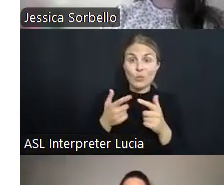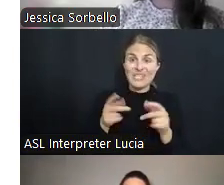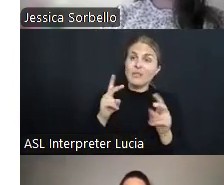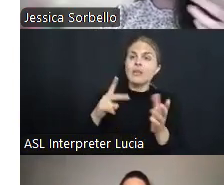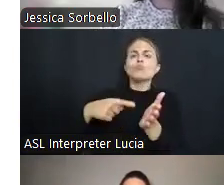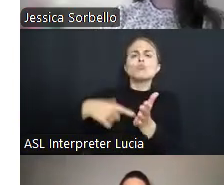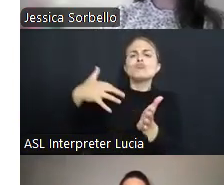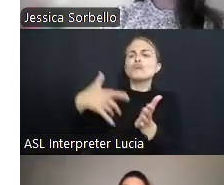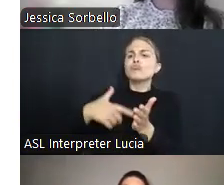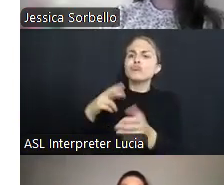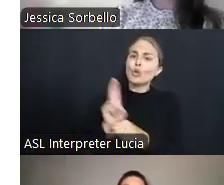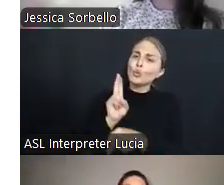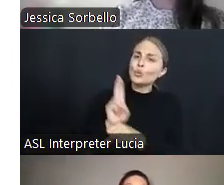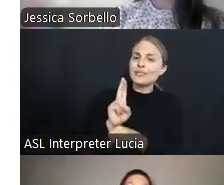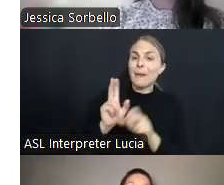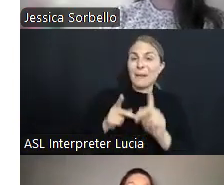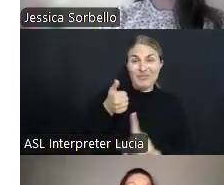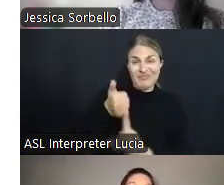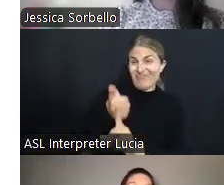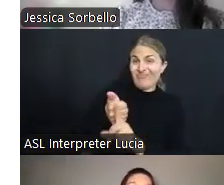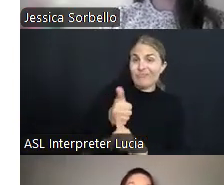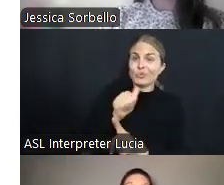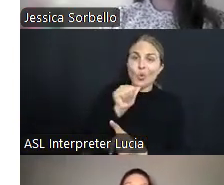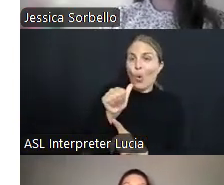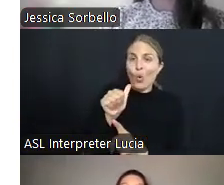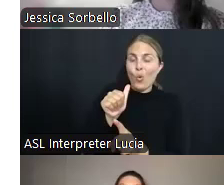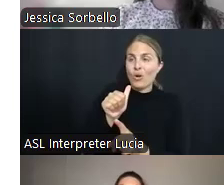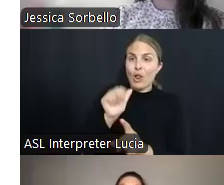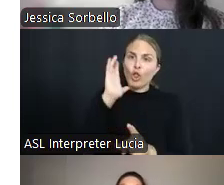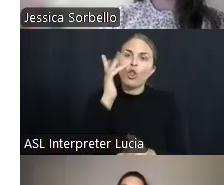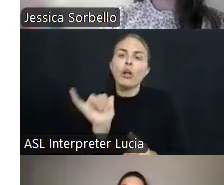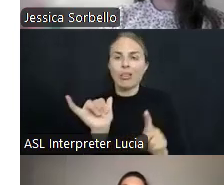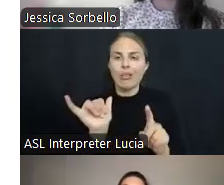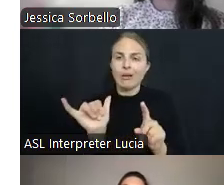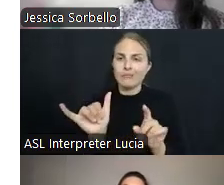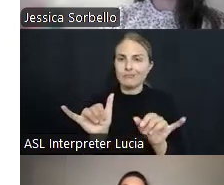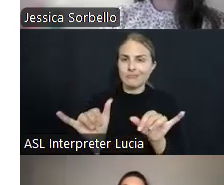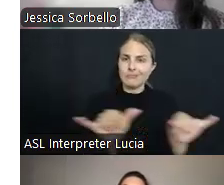diagnosis. Somebody who does a couple lines of